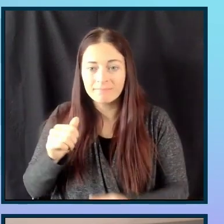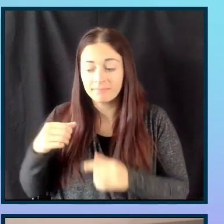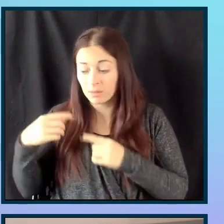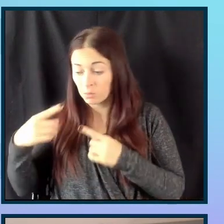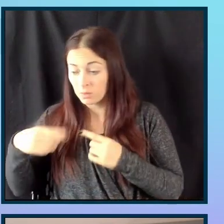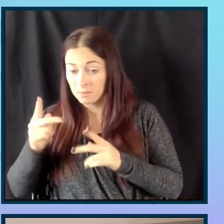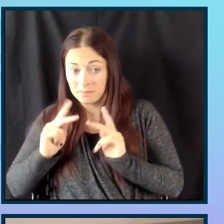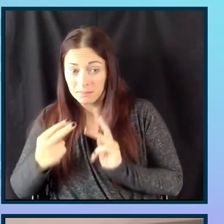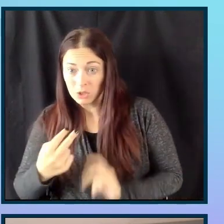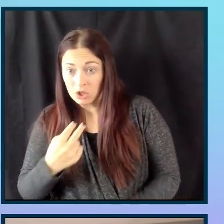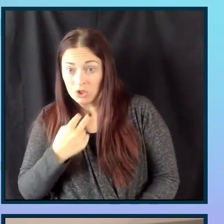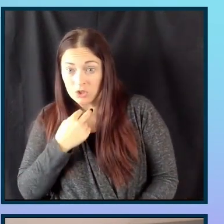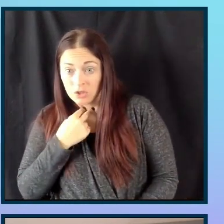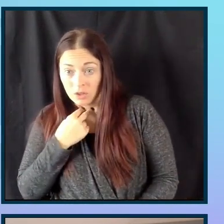while bombs are falling around them.